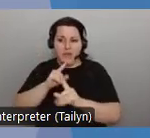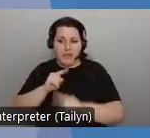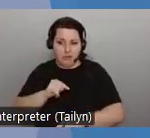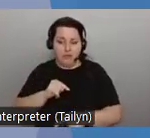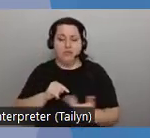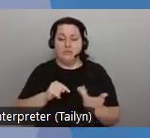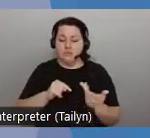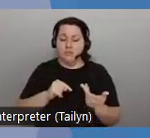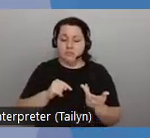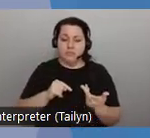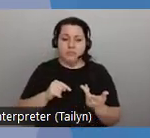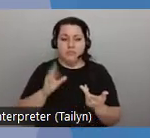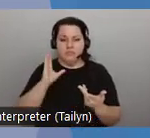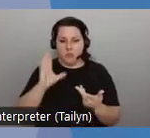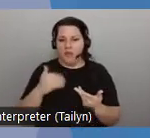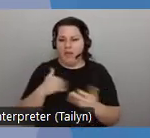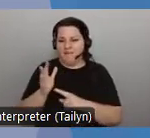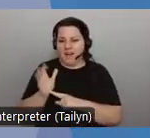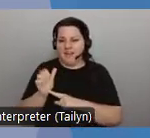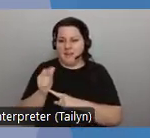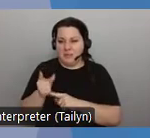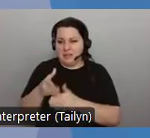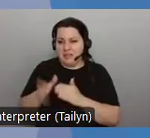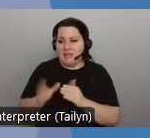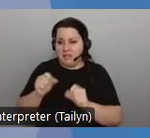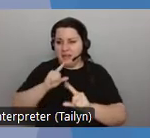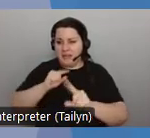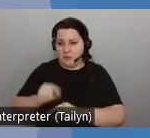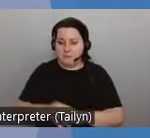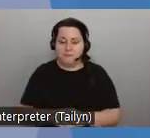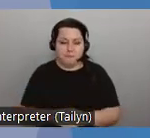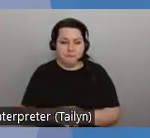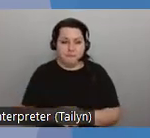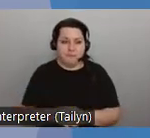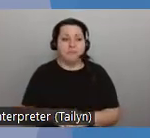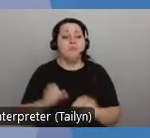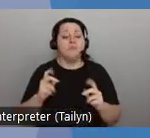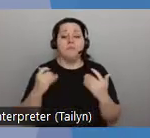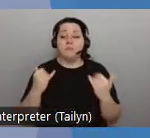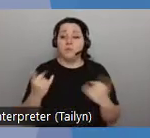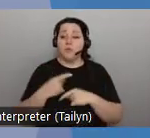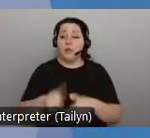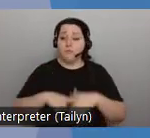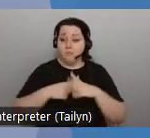questions to the end and I will answer questions at the end. I will make sure to set aside five or 10